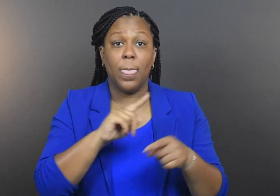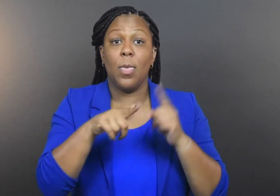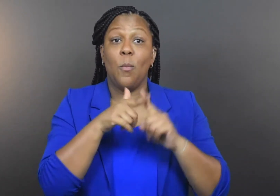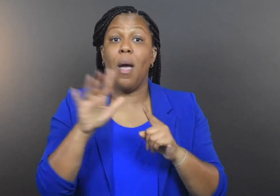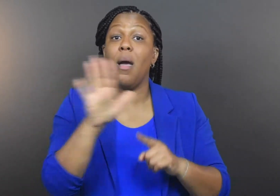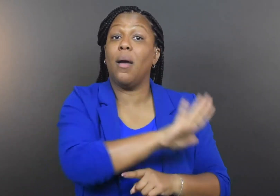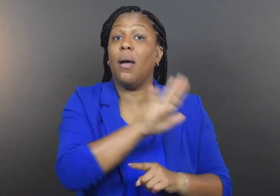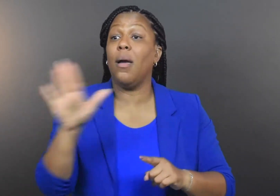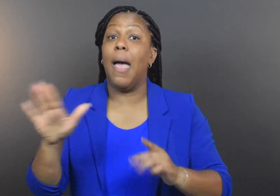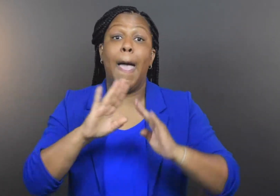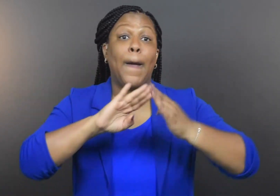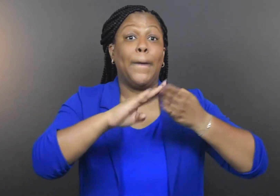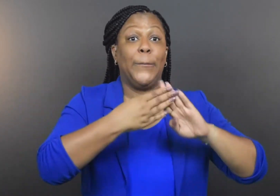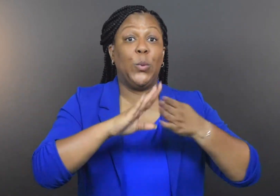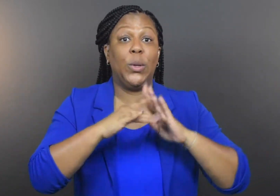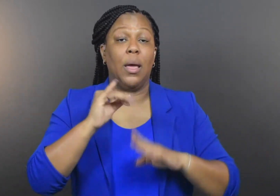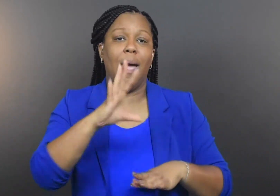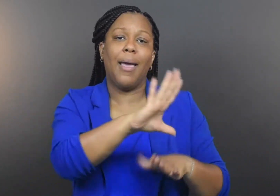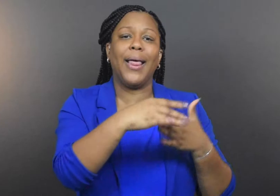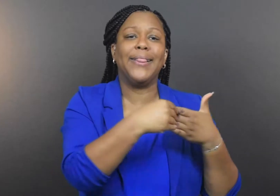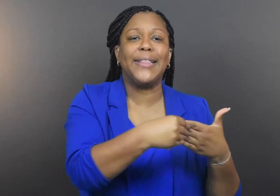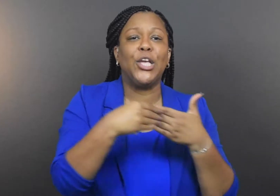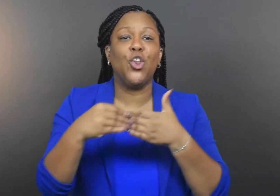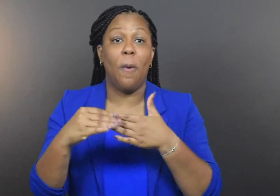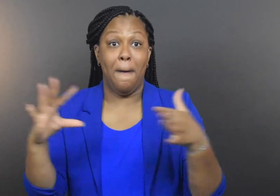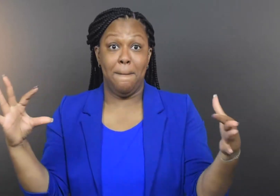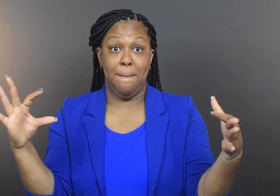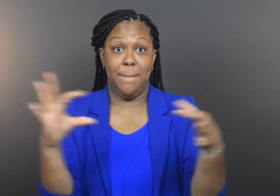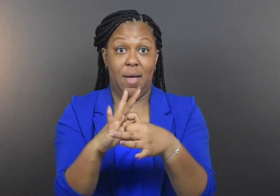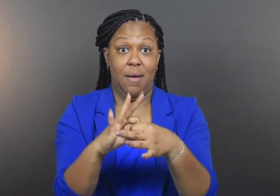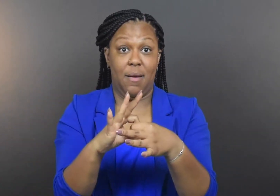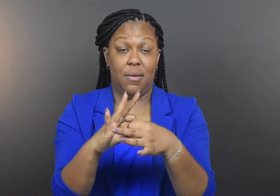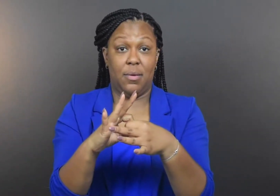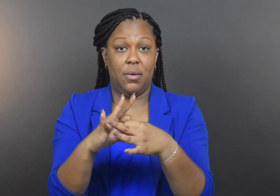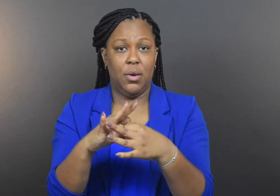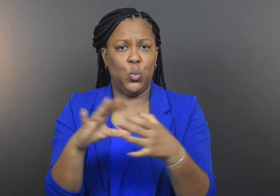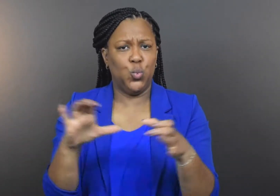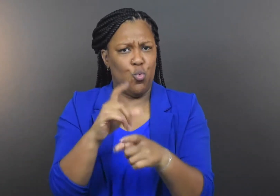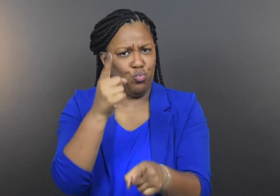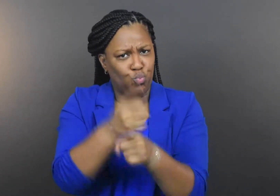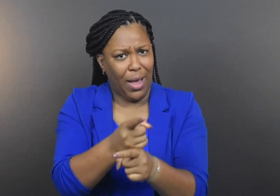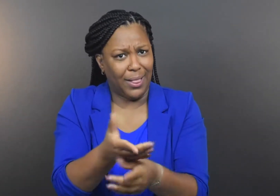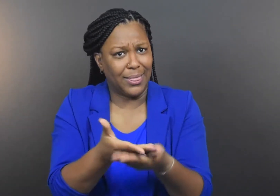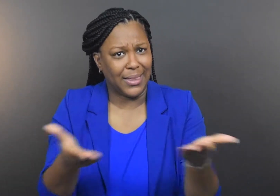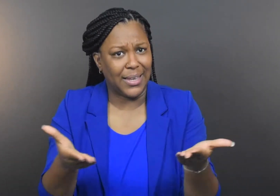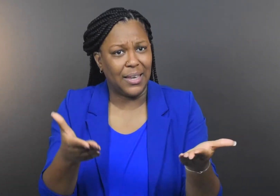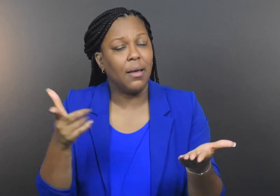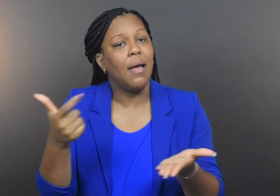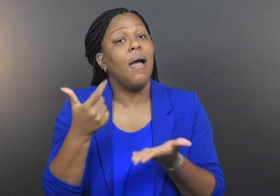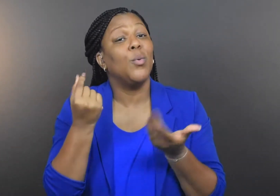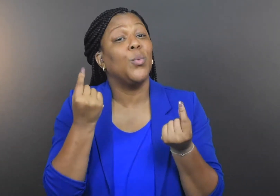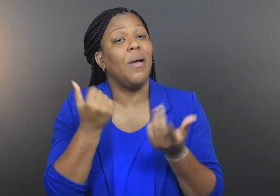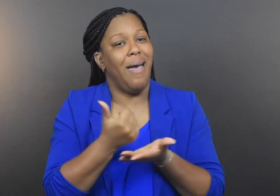when communities and their leaders bond together to do the right things, they can help save lives.